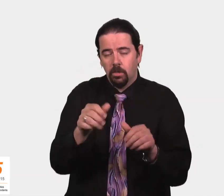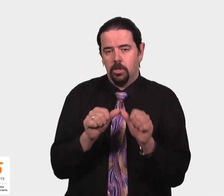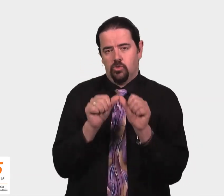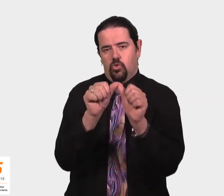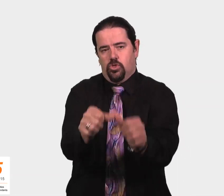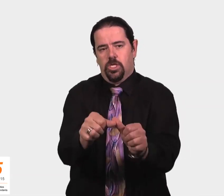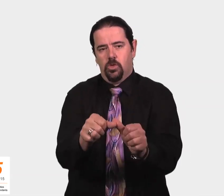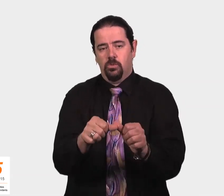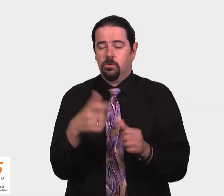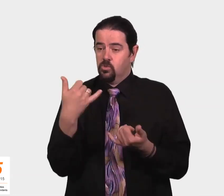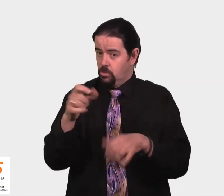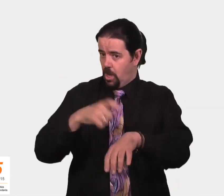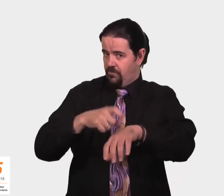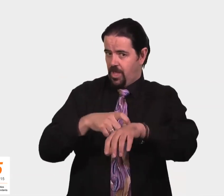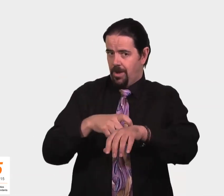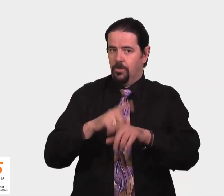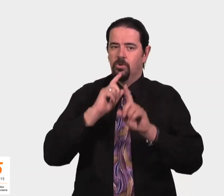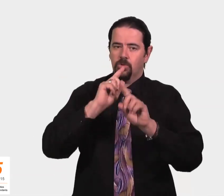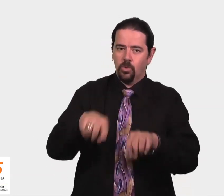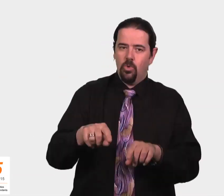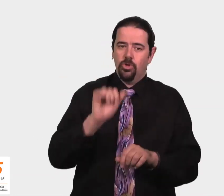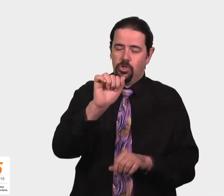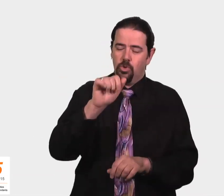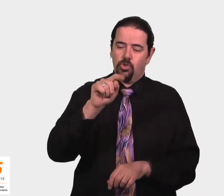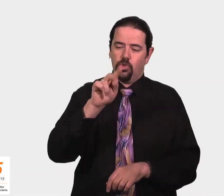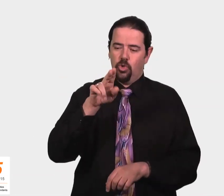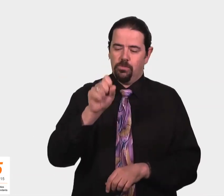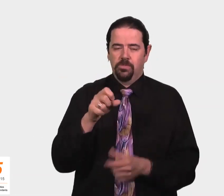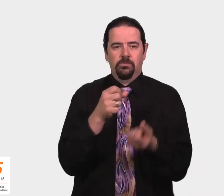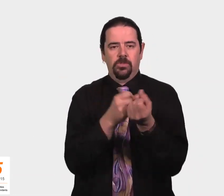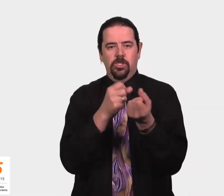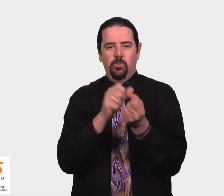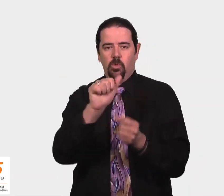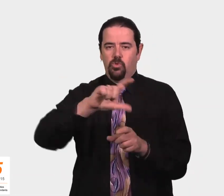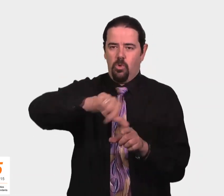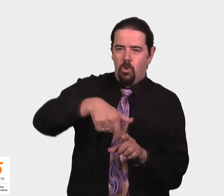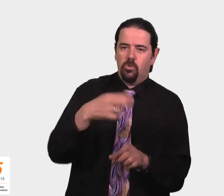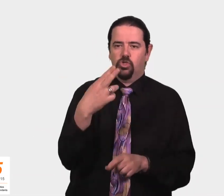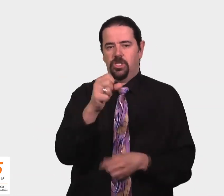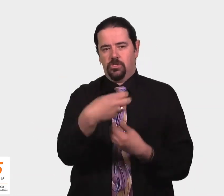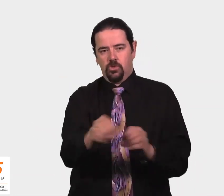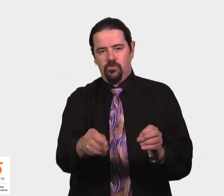You still have time to order tulips and support your local CHS office.